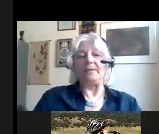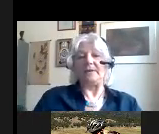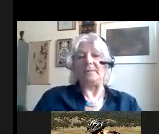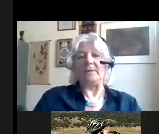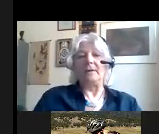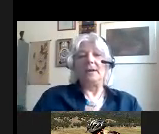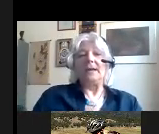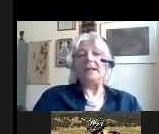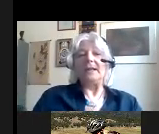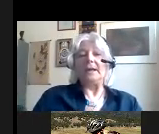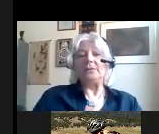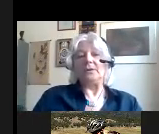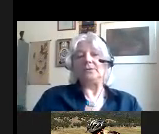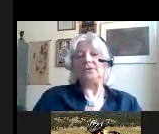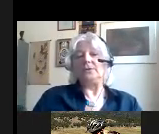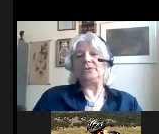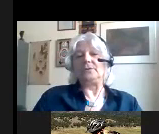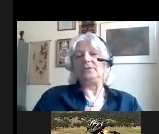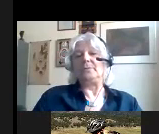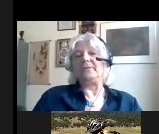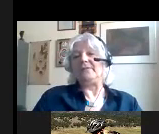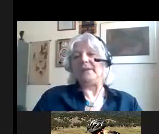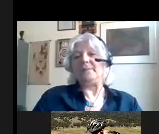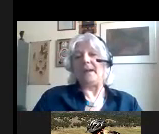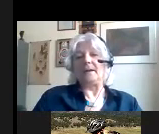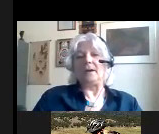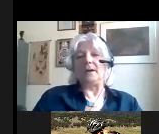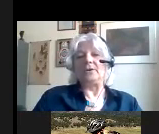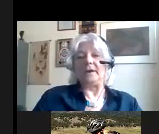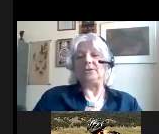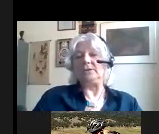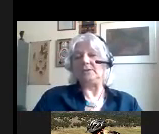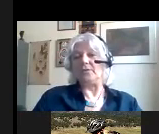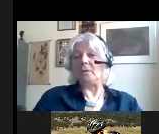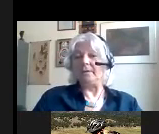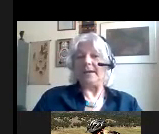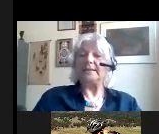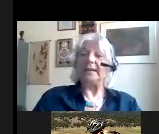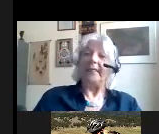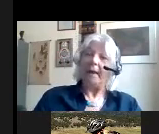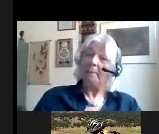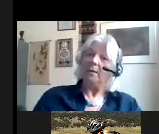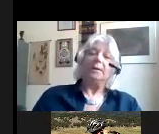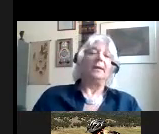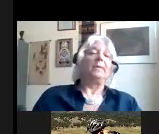and deeper. And then engage with those that you serve to provide feedback on your agency's overall impact to them and